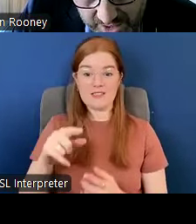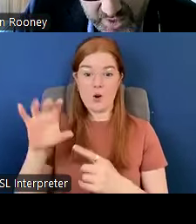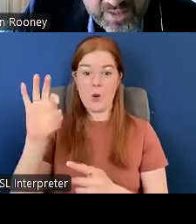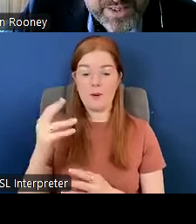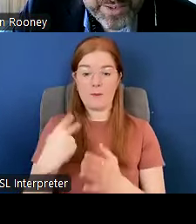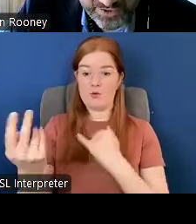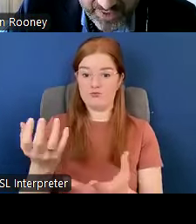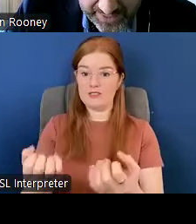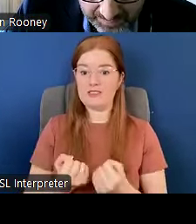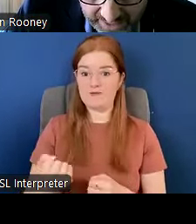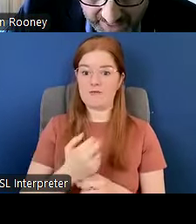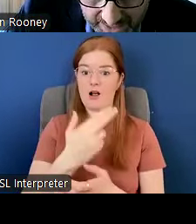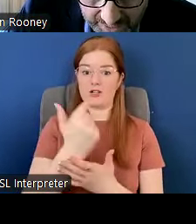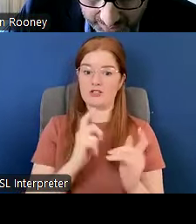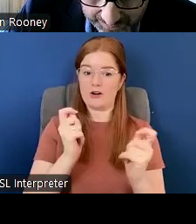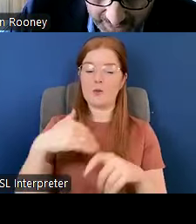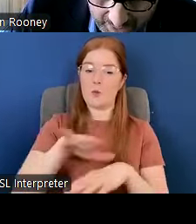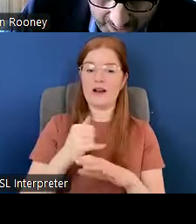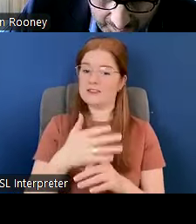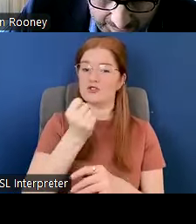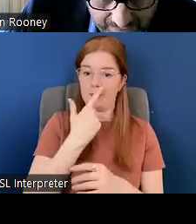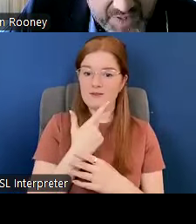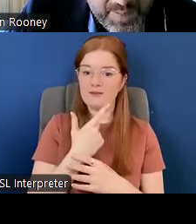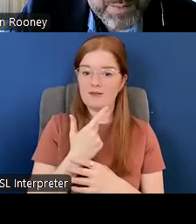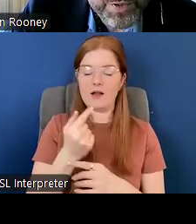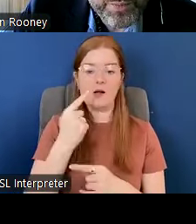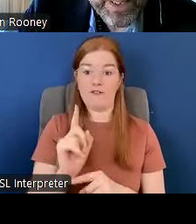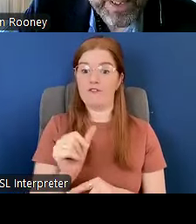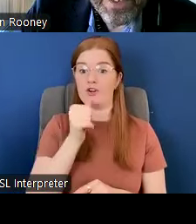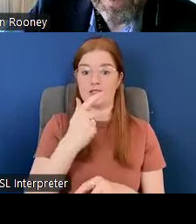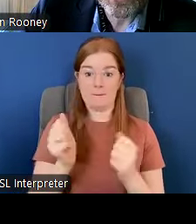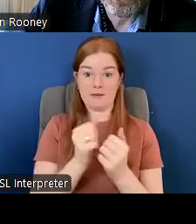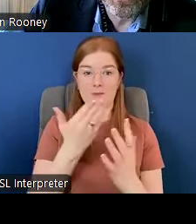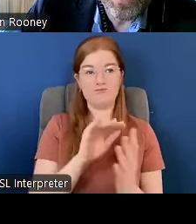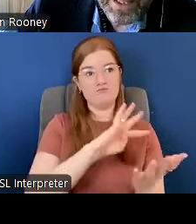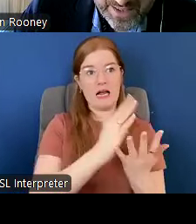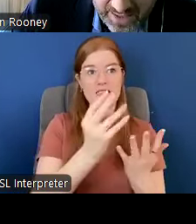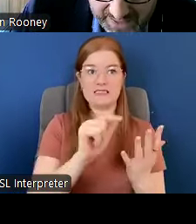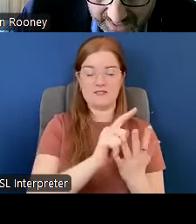initial artistic training in their native Dublin, but first met between 1917 and 1919